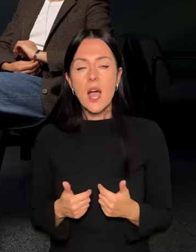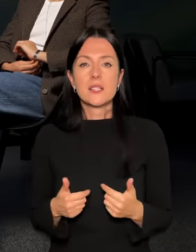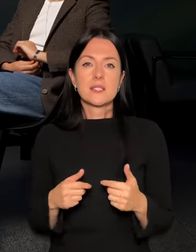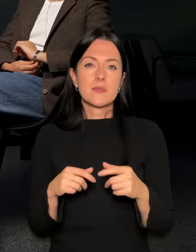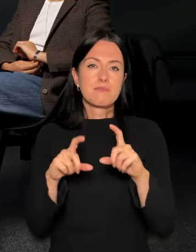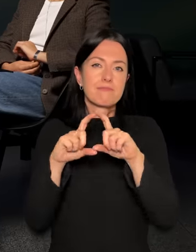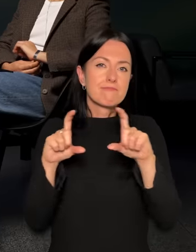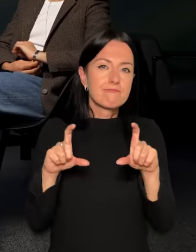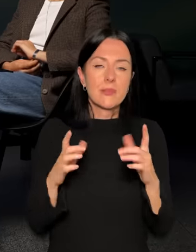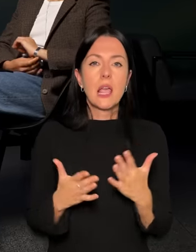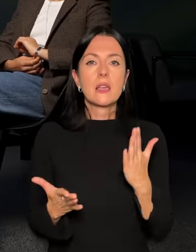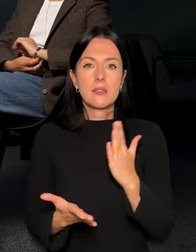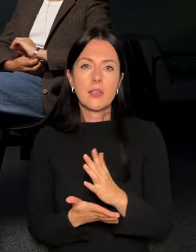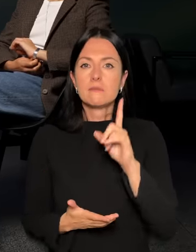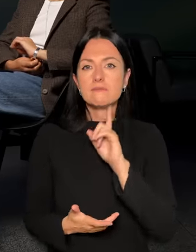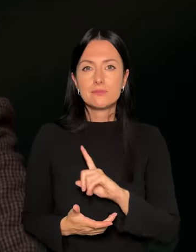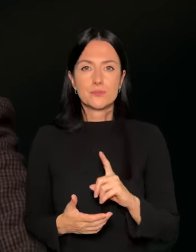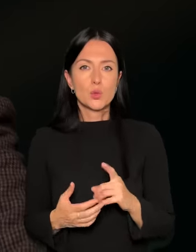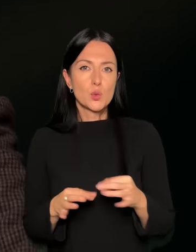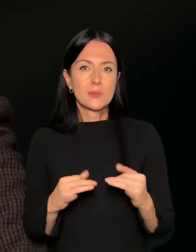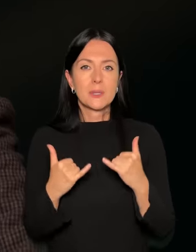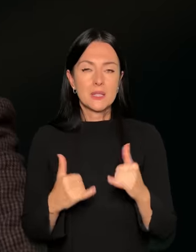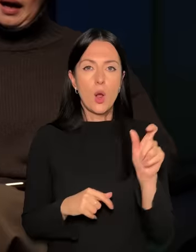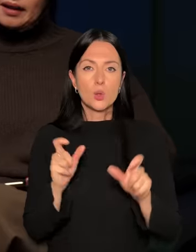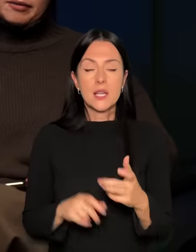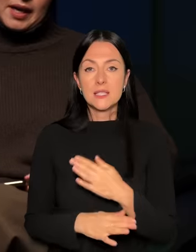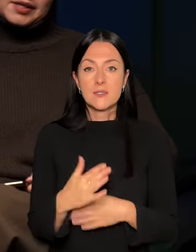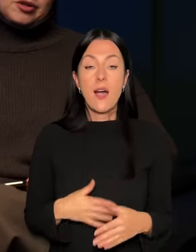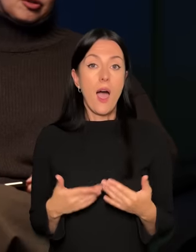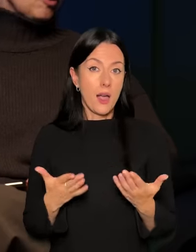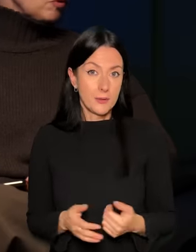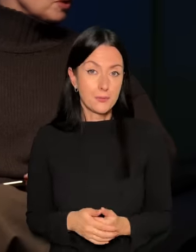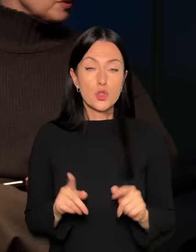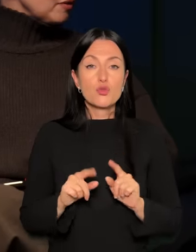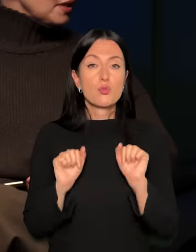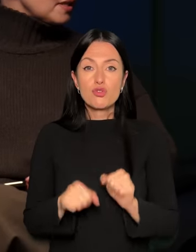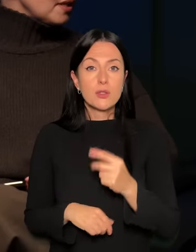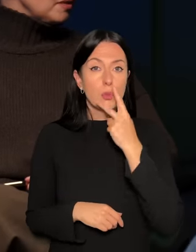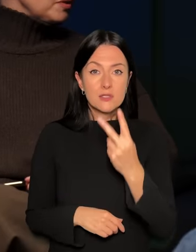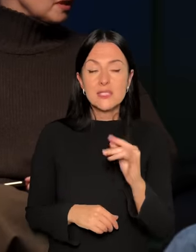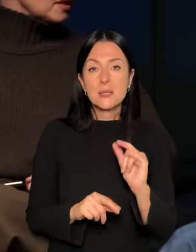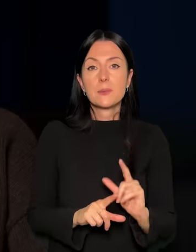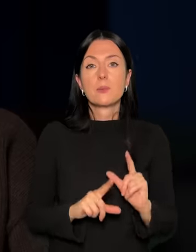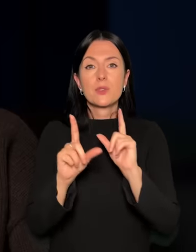places that are accessible to people with disabilities. You can look and go to those cities